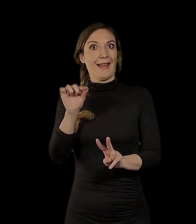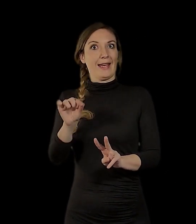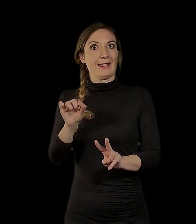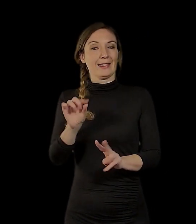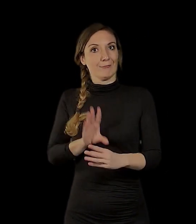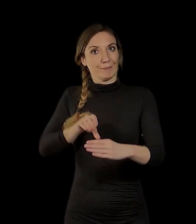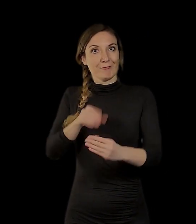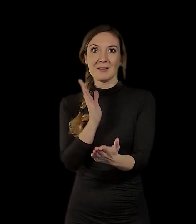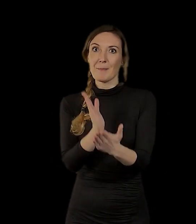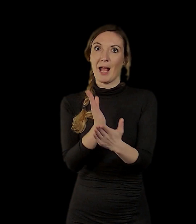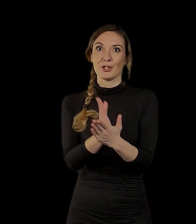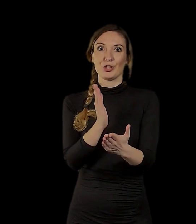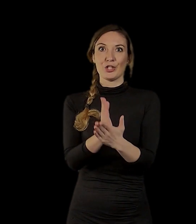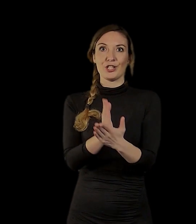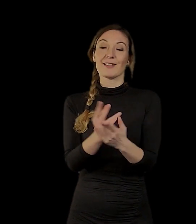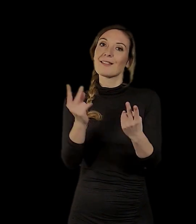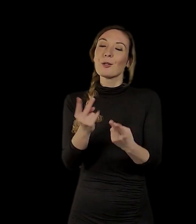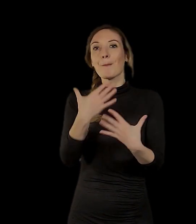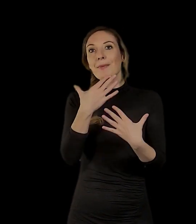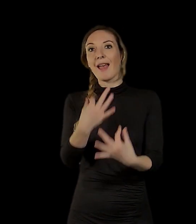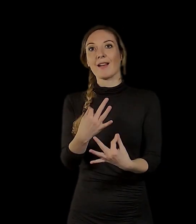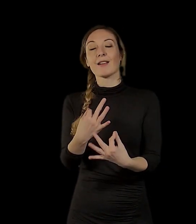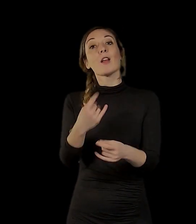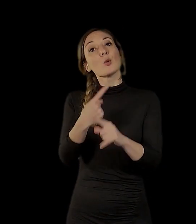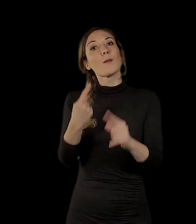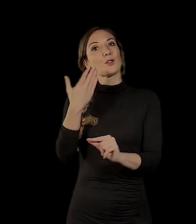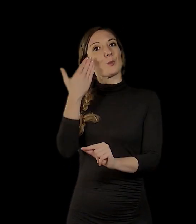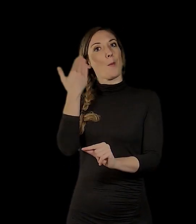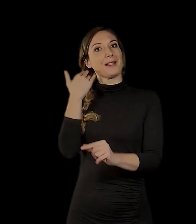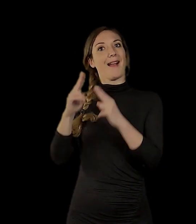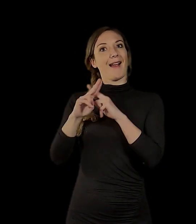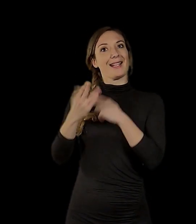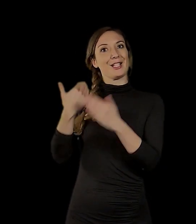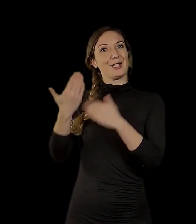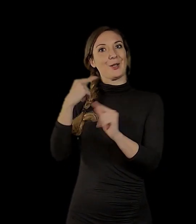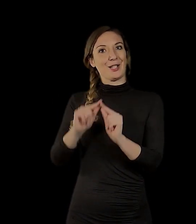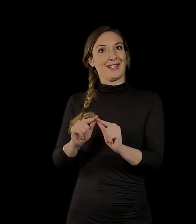As I said, a new sub-center of Modřany will be created there.